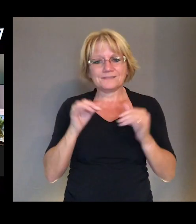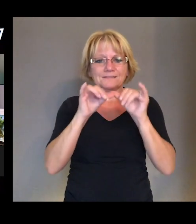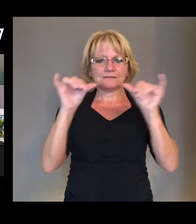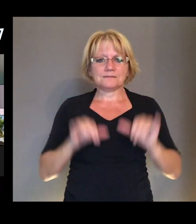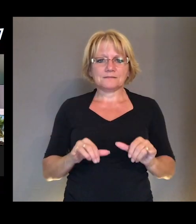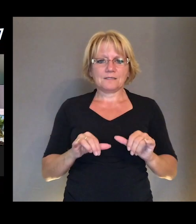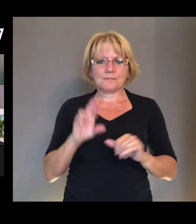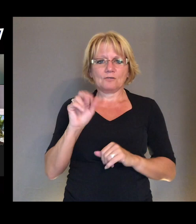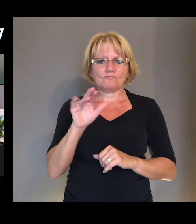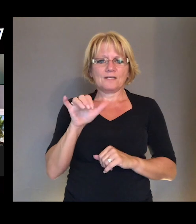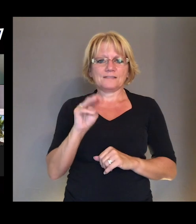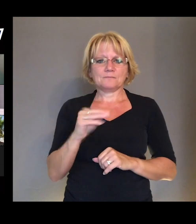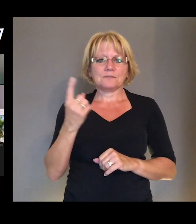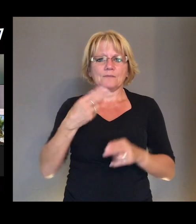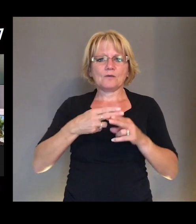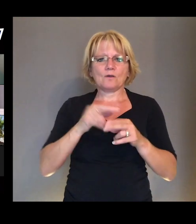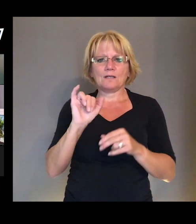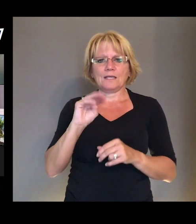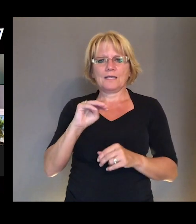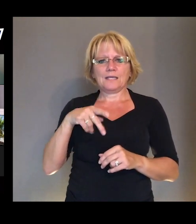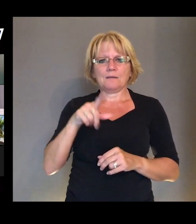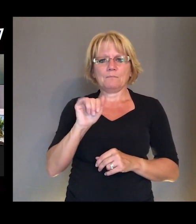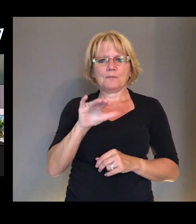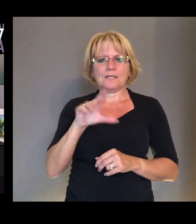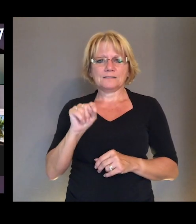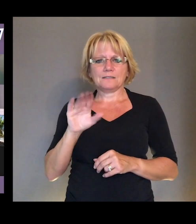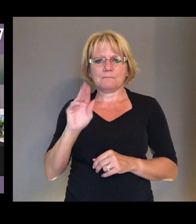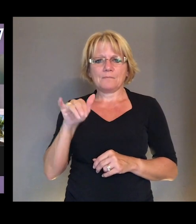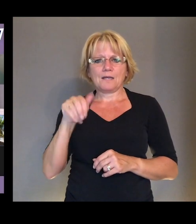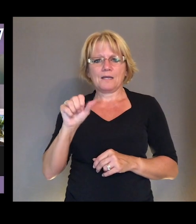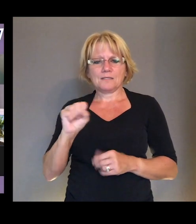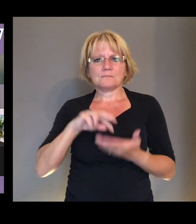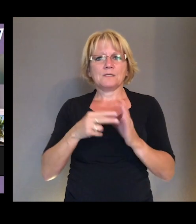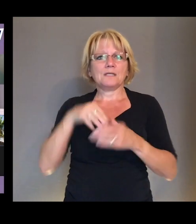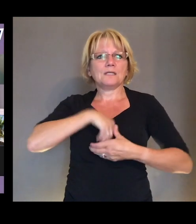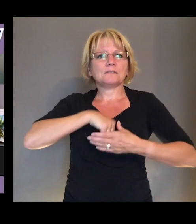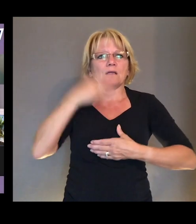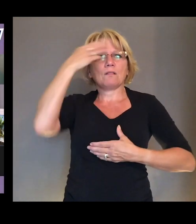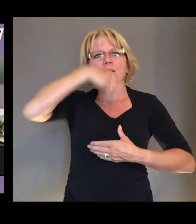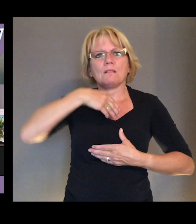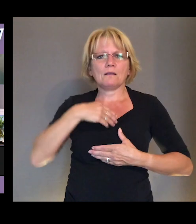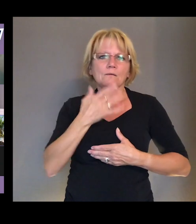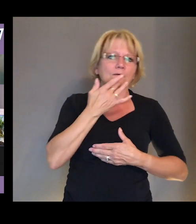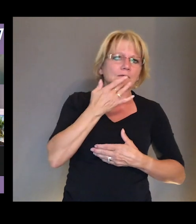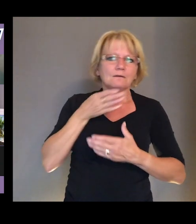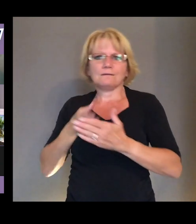the big part of systemic racism is implicit bias. These are prejudices in society that people are not aware that they have.